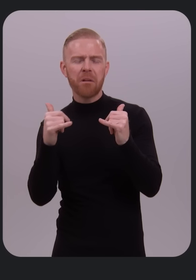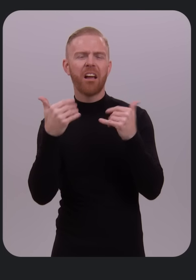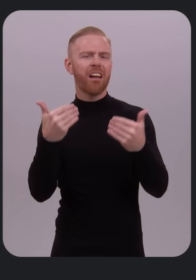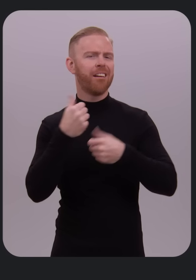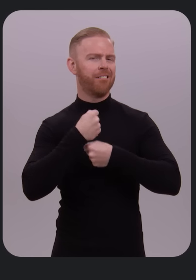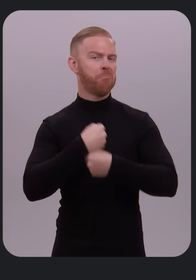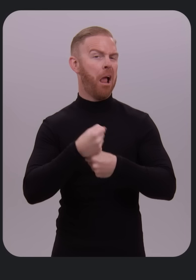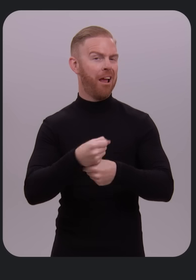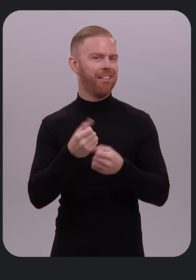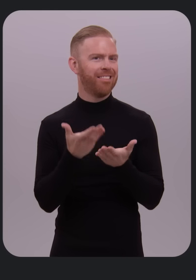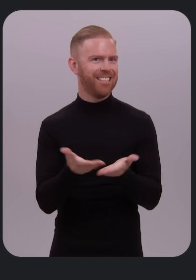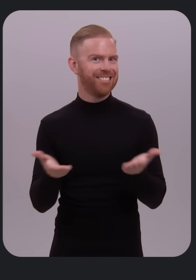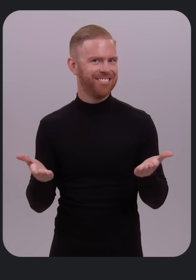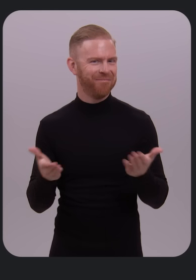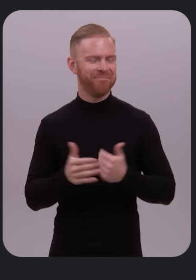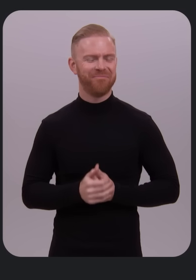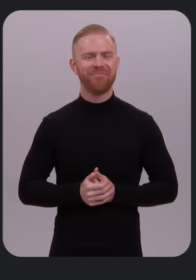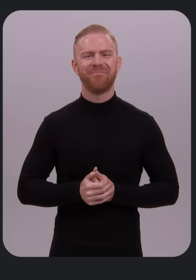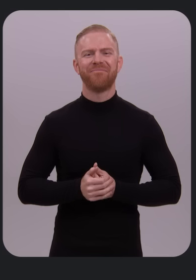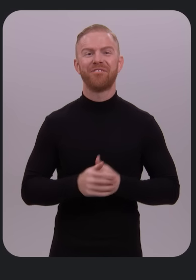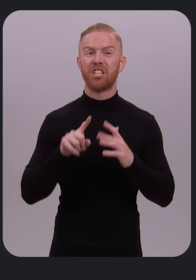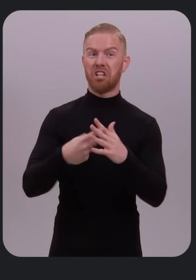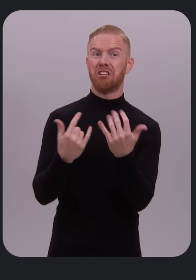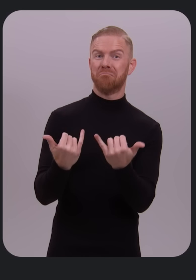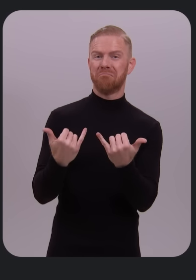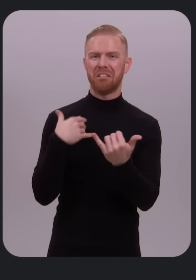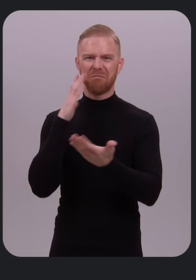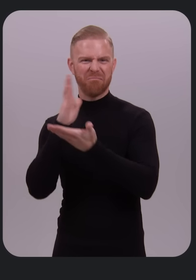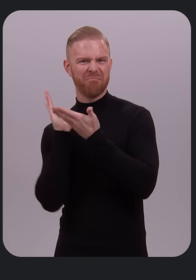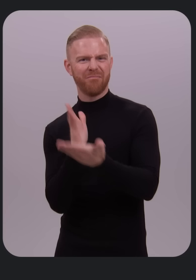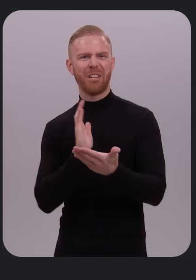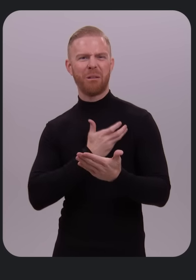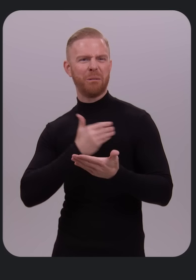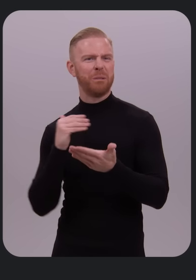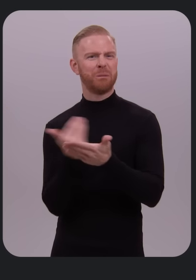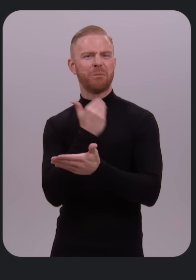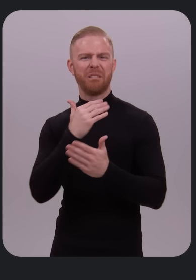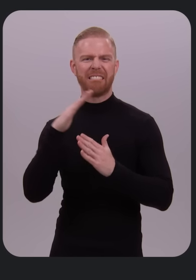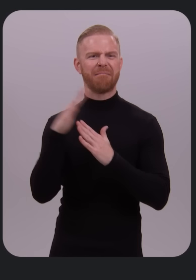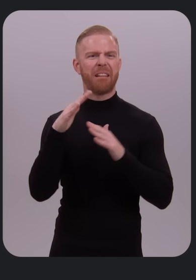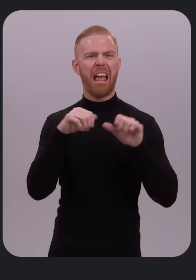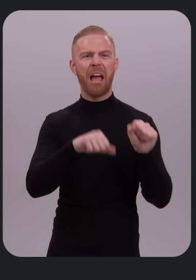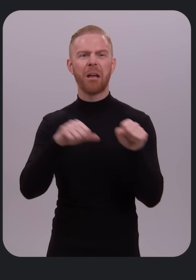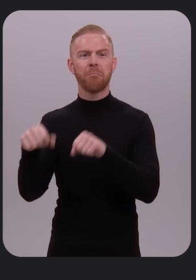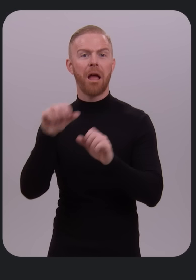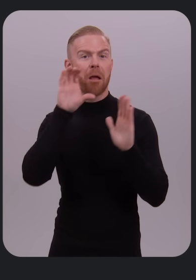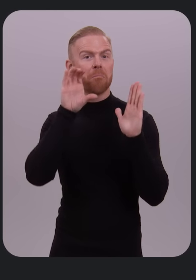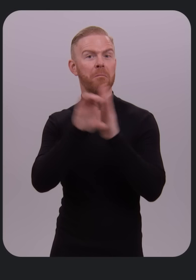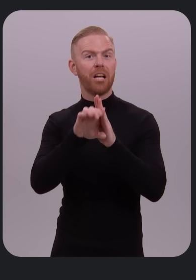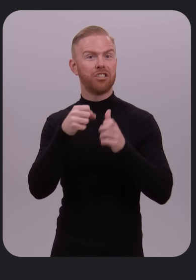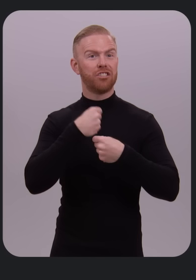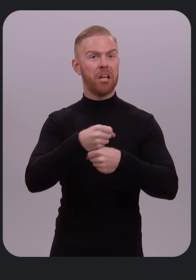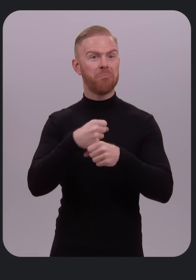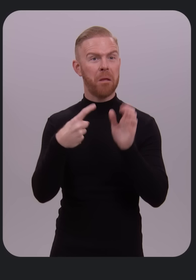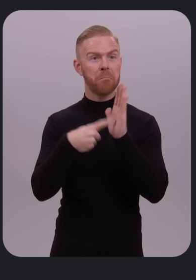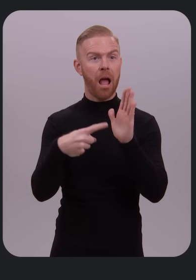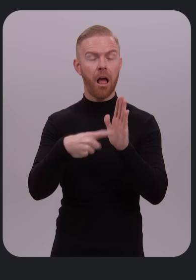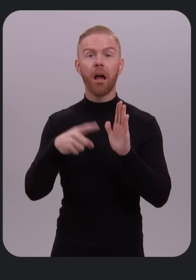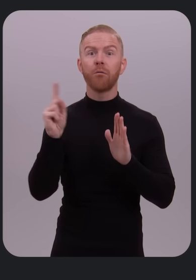Starting today, we're bringing our latest and most capable image generation model into the Gemini app.